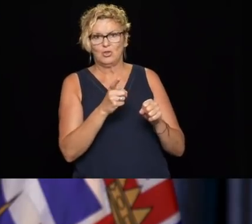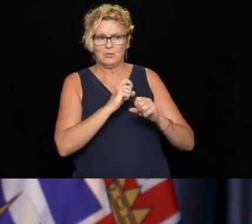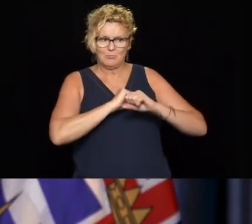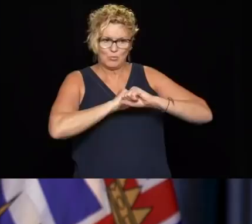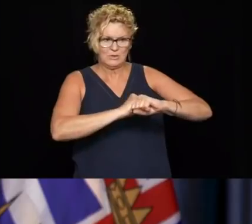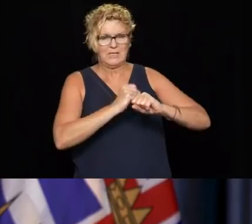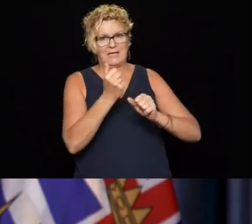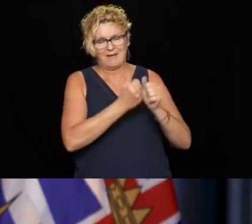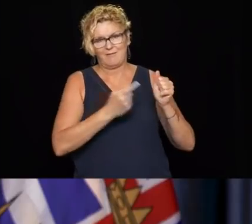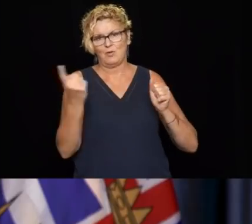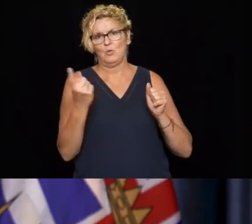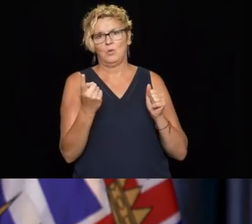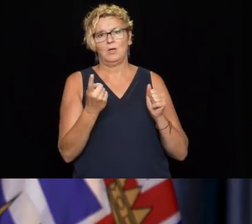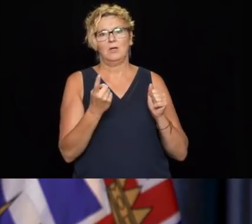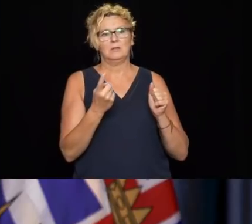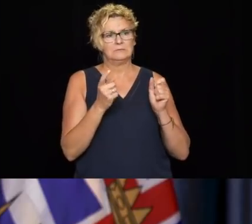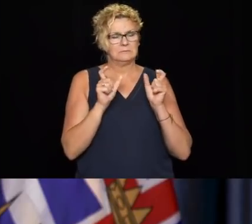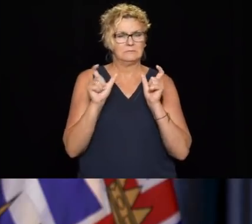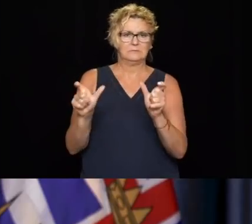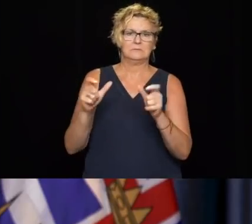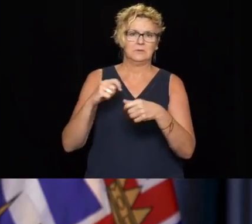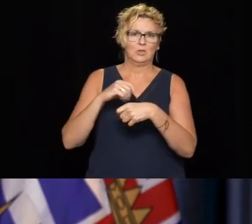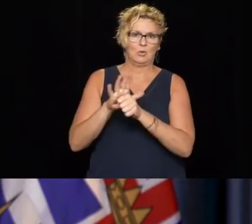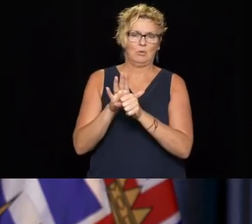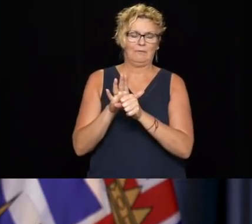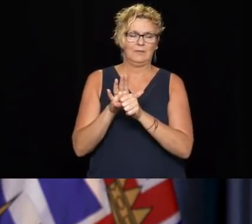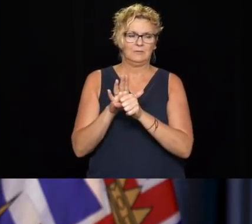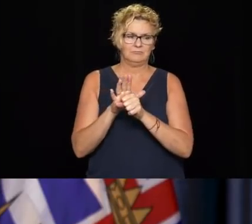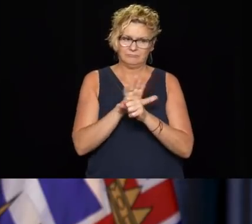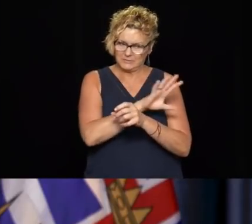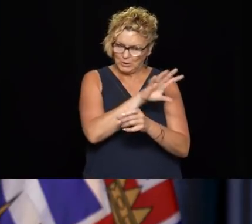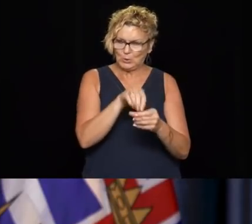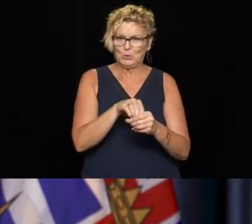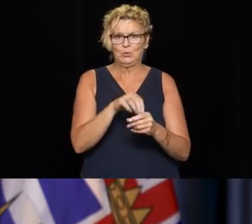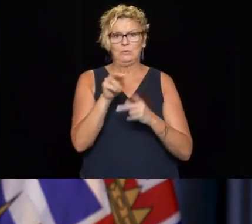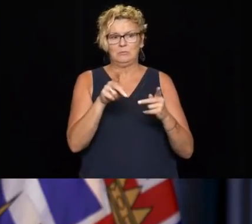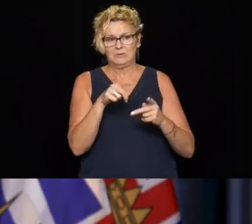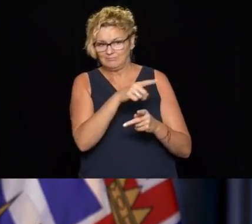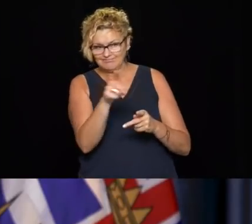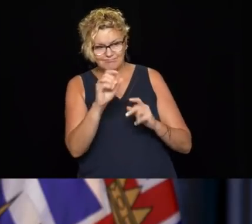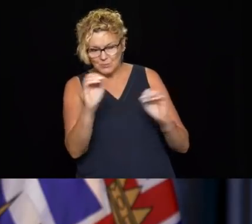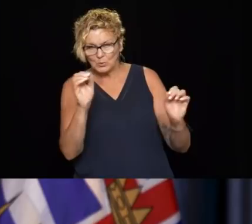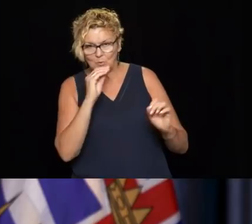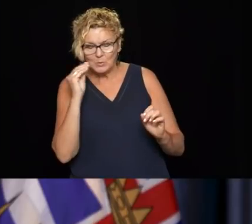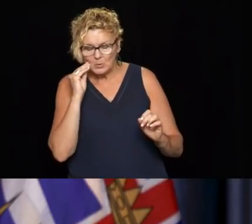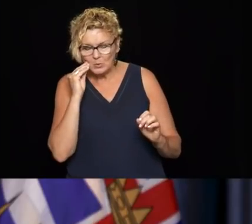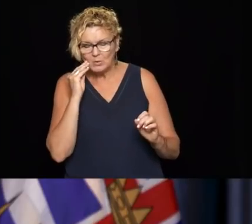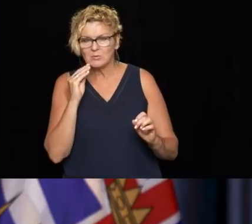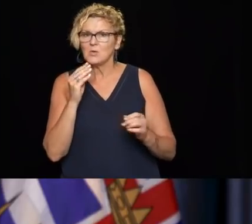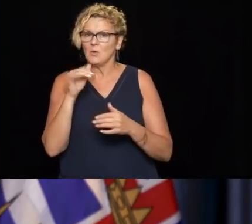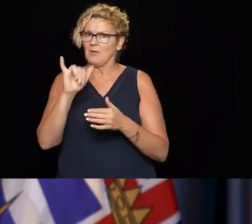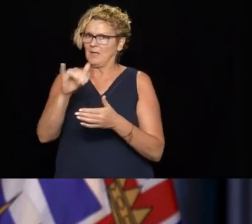to the maximum extent possible that all people are protected against COVID-19 you will see